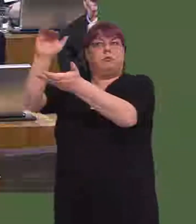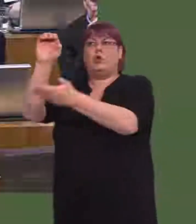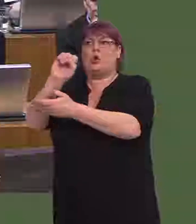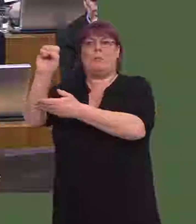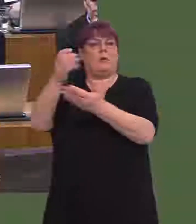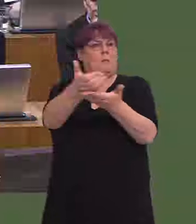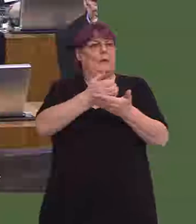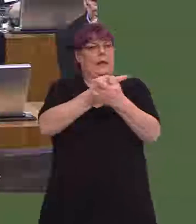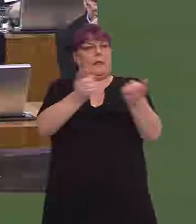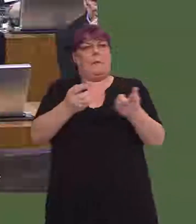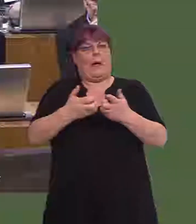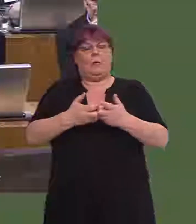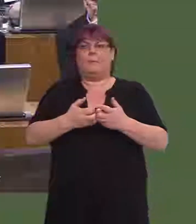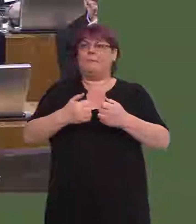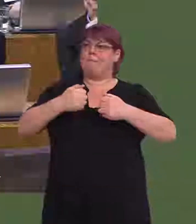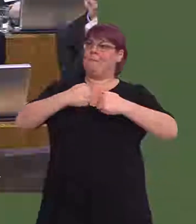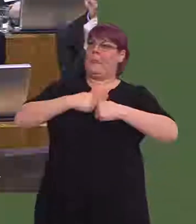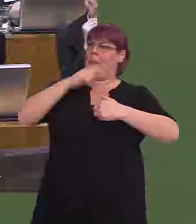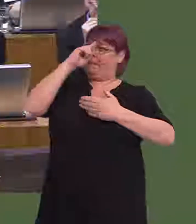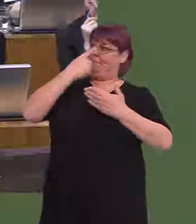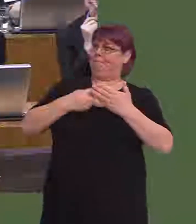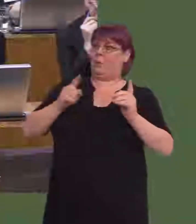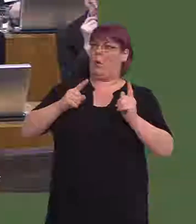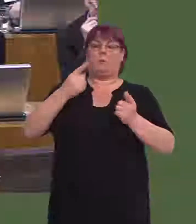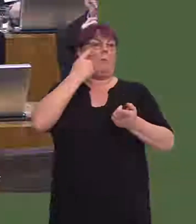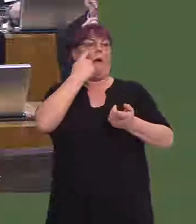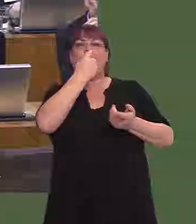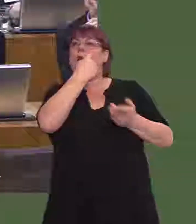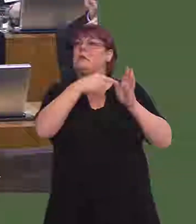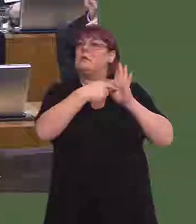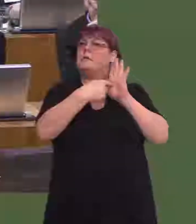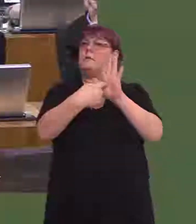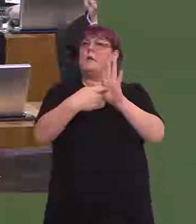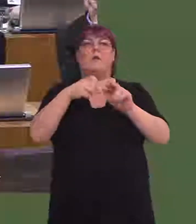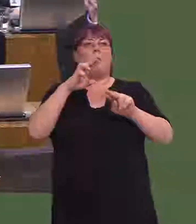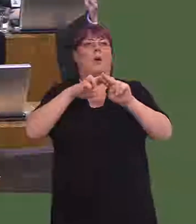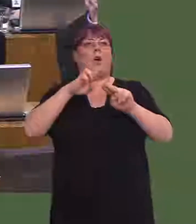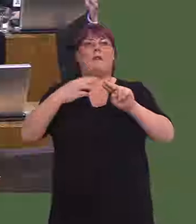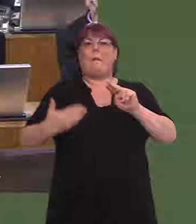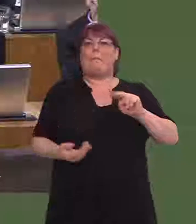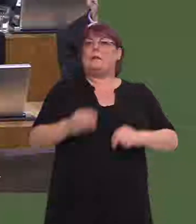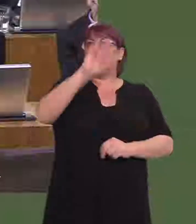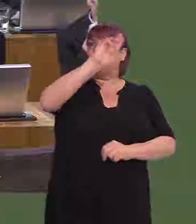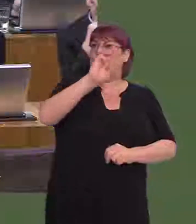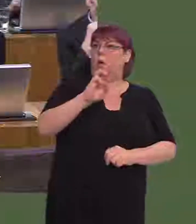Our position is based on evidence, evidence that has been produced, for example, by Cardiff Business School and others, and not on wishful thinking.